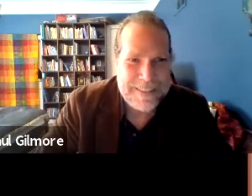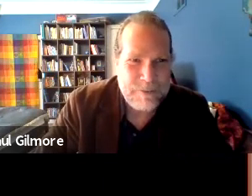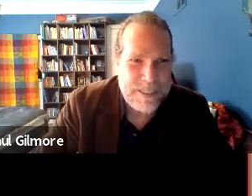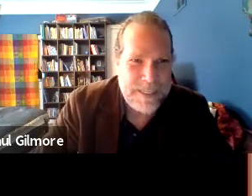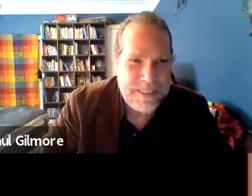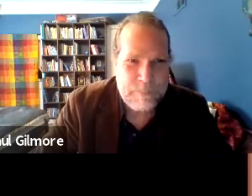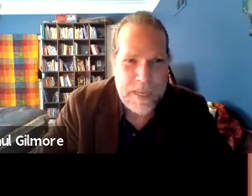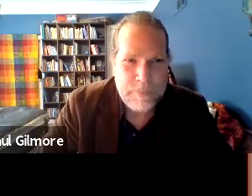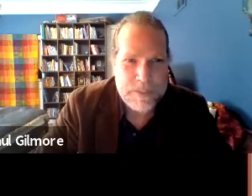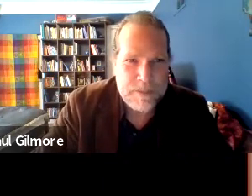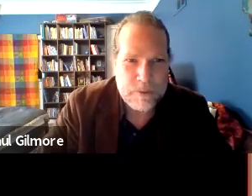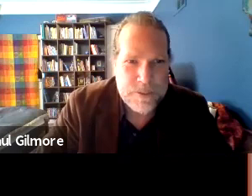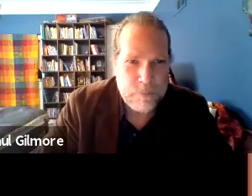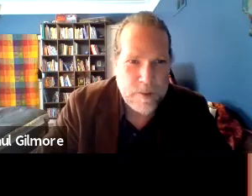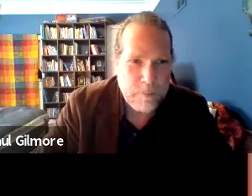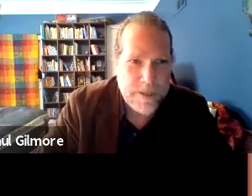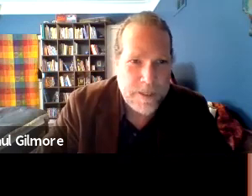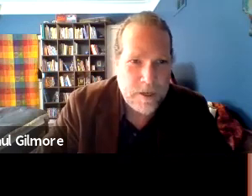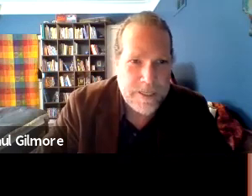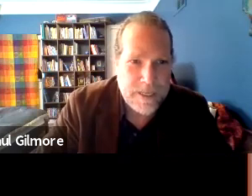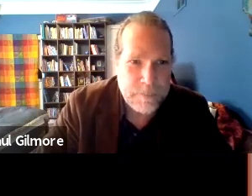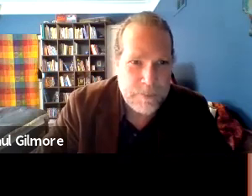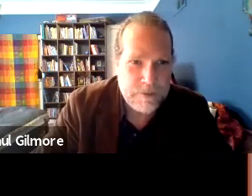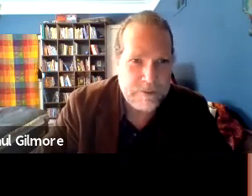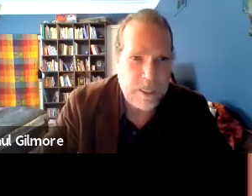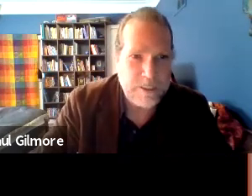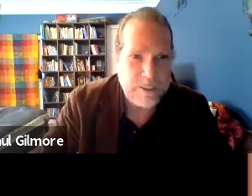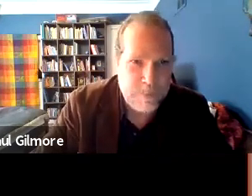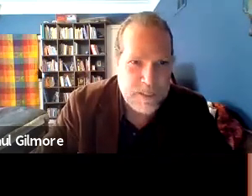in the 1780s papers, the immigrants are Rick wrecking our economy with their fecundity, we